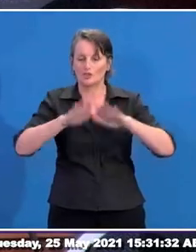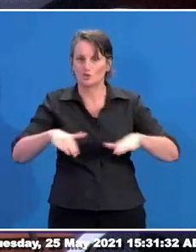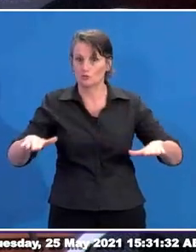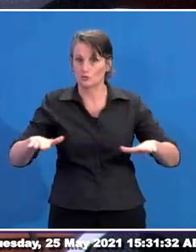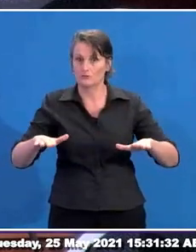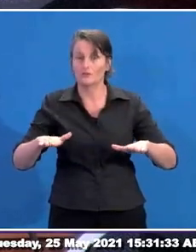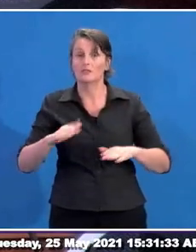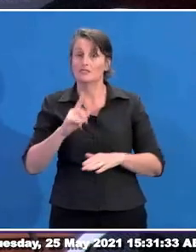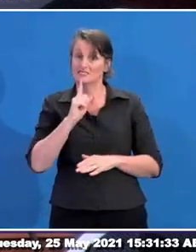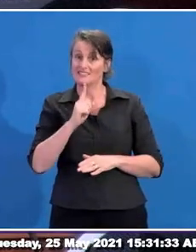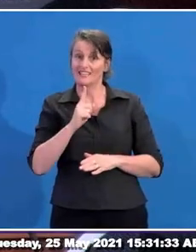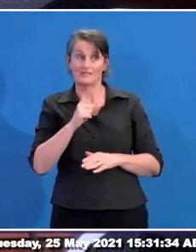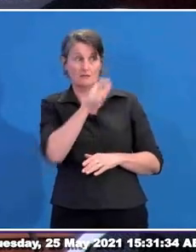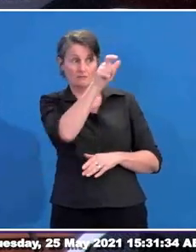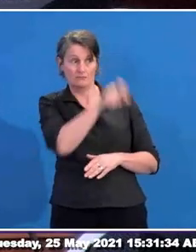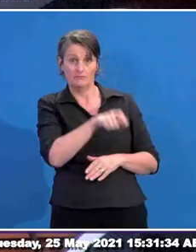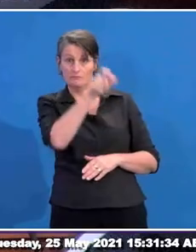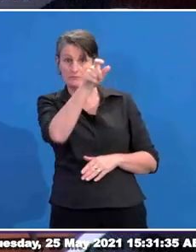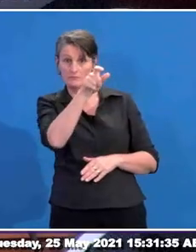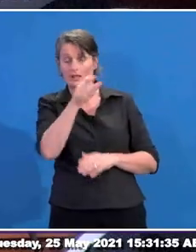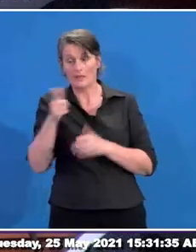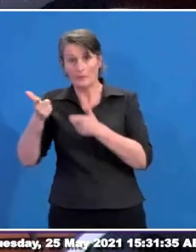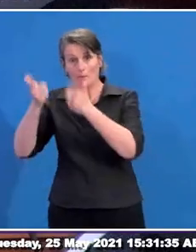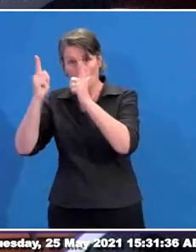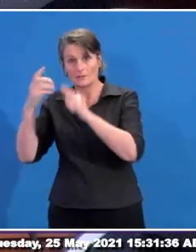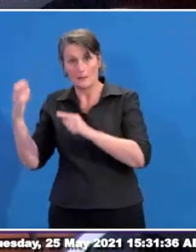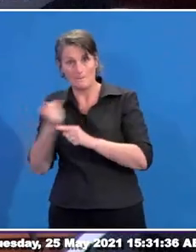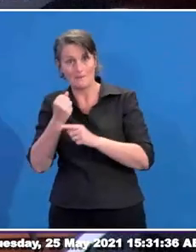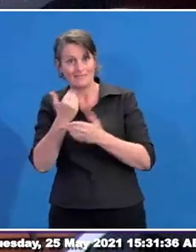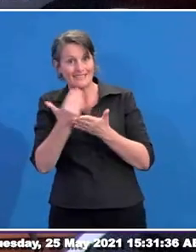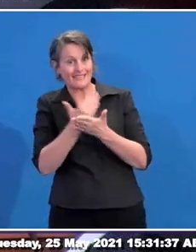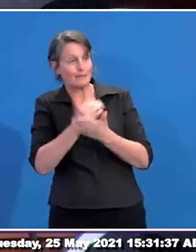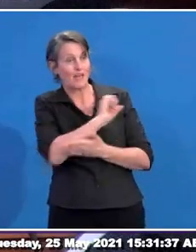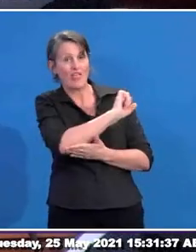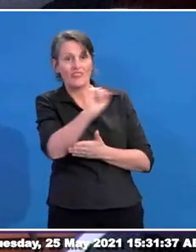must keep records of Working with Children check numbers, the full name